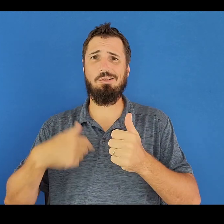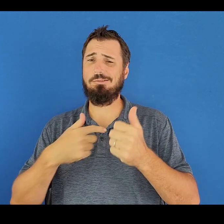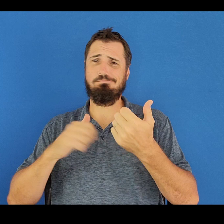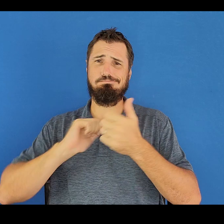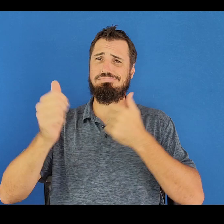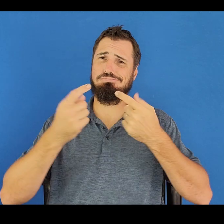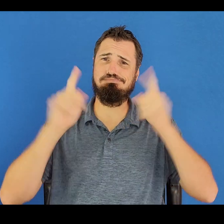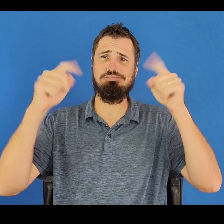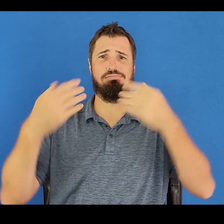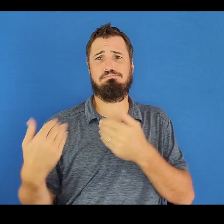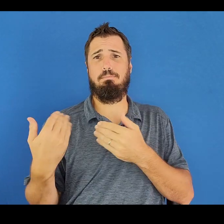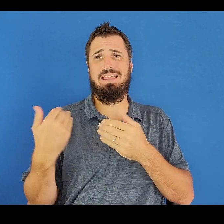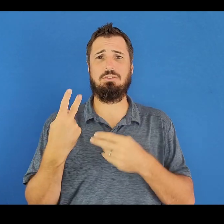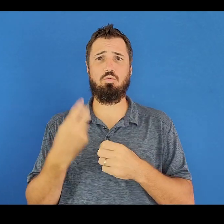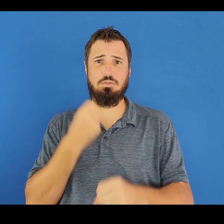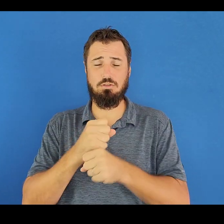get through the past two years